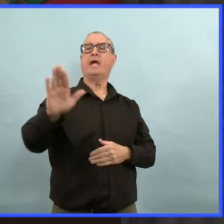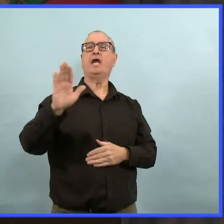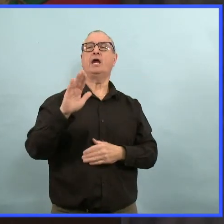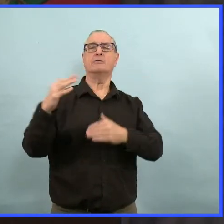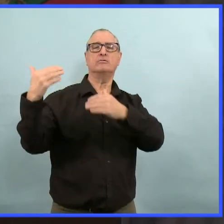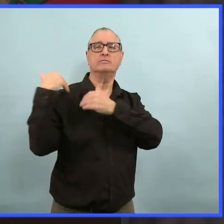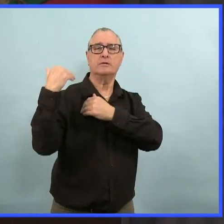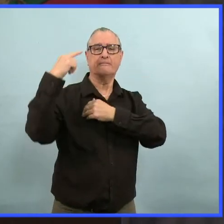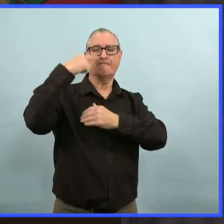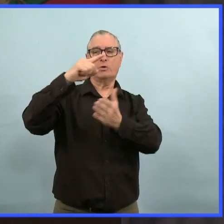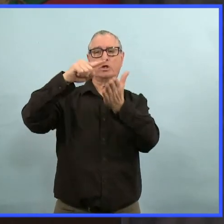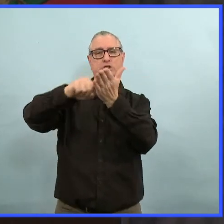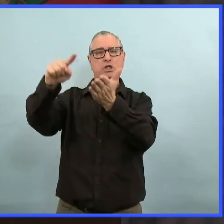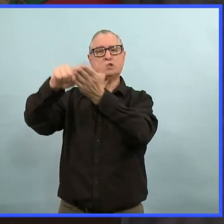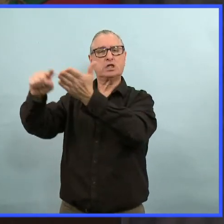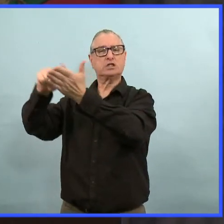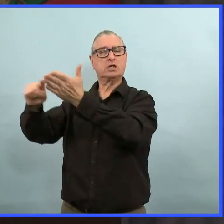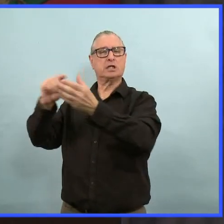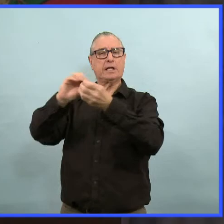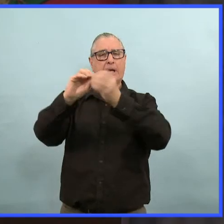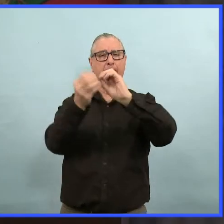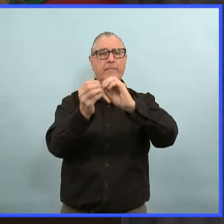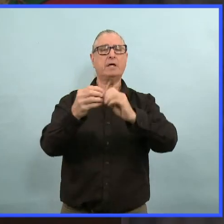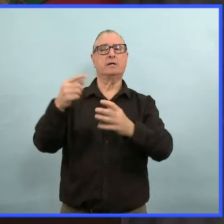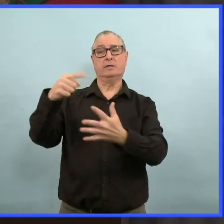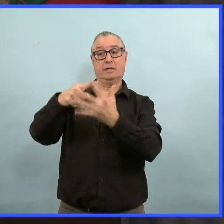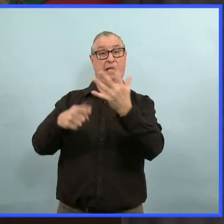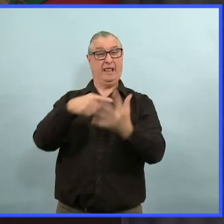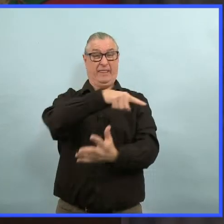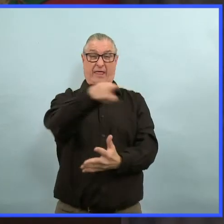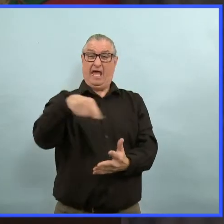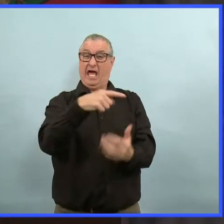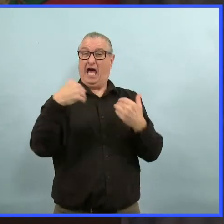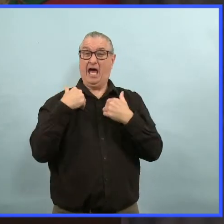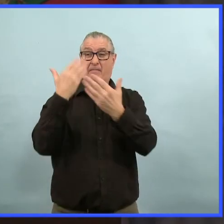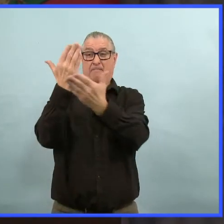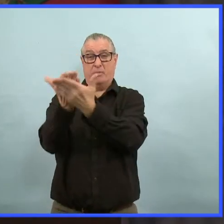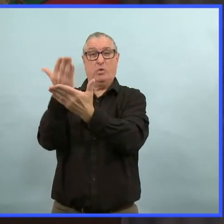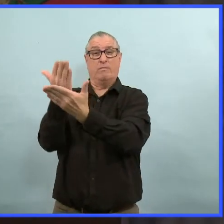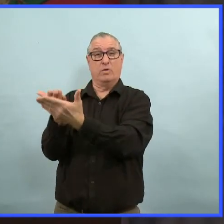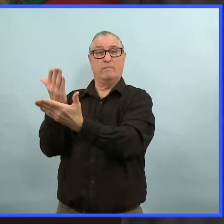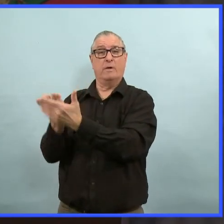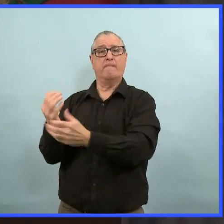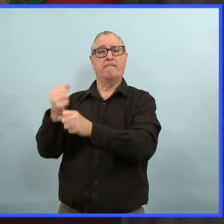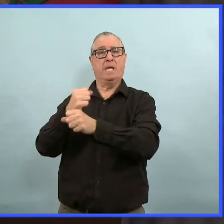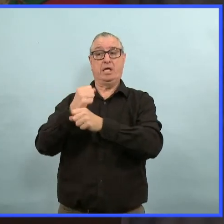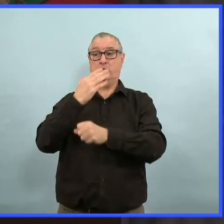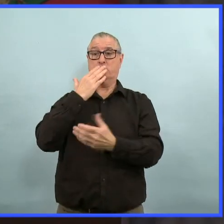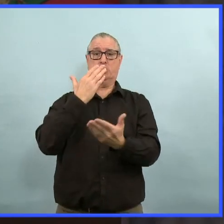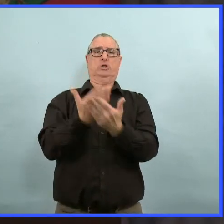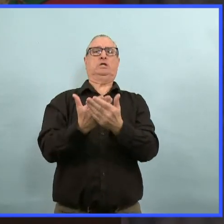bringing forward evidence that we can use to make informed decisions so we'll continue to look at